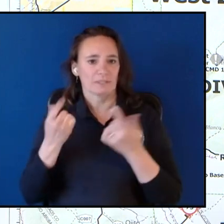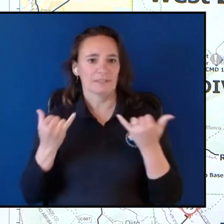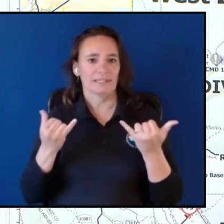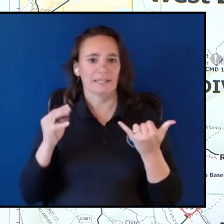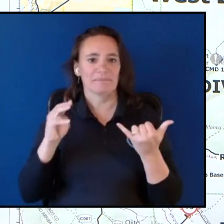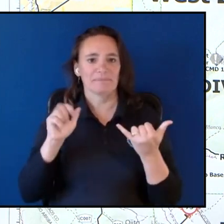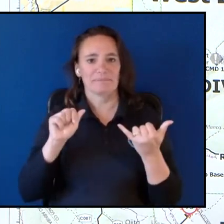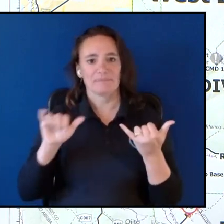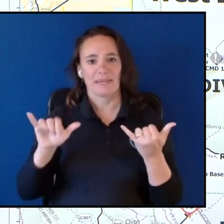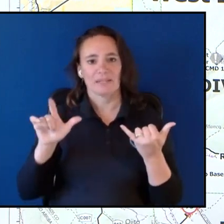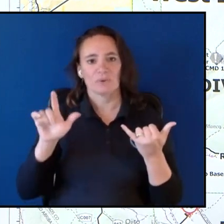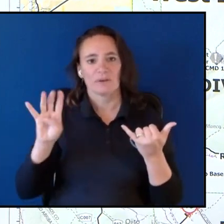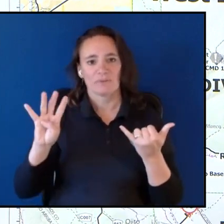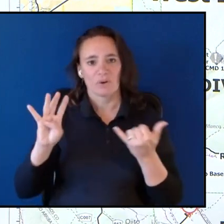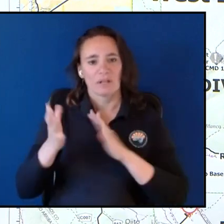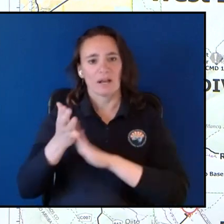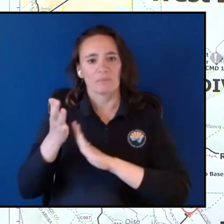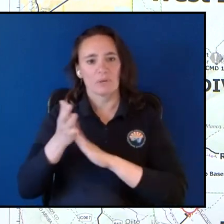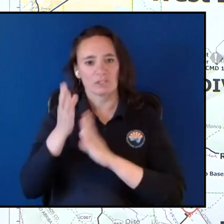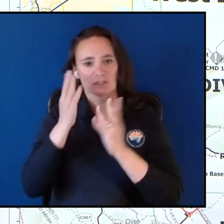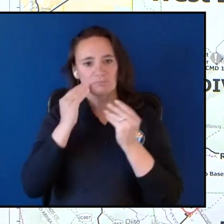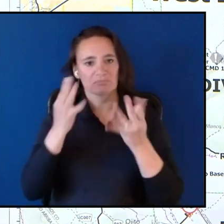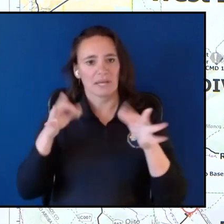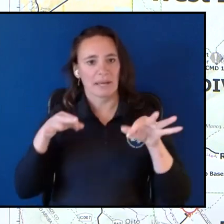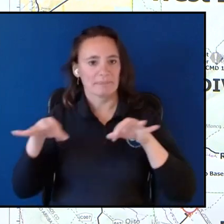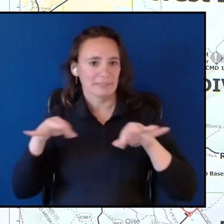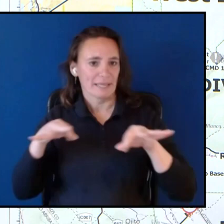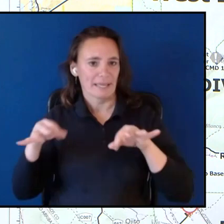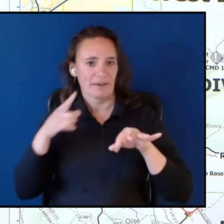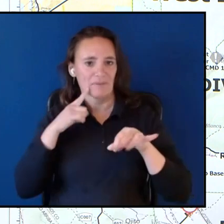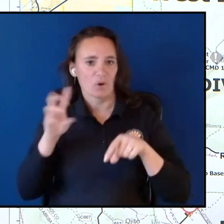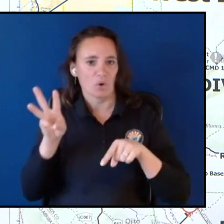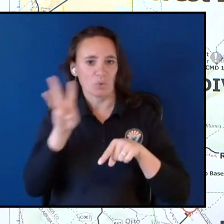your operational update for the West Zone of the Calf Canyon